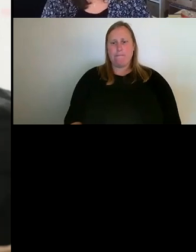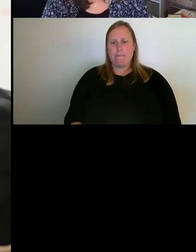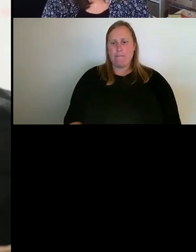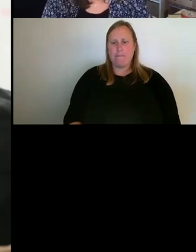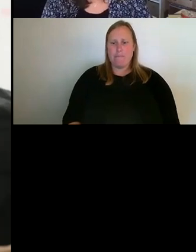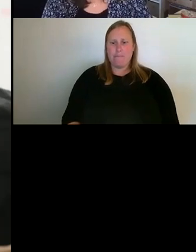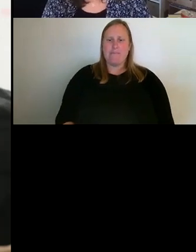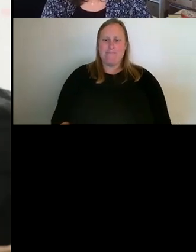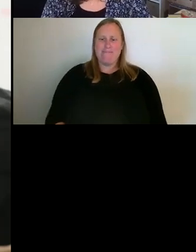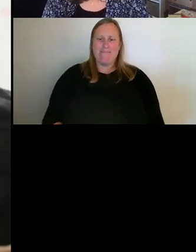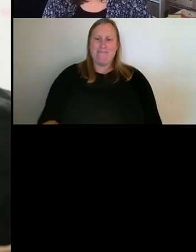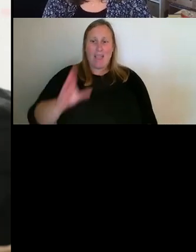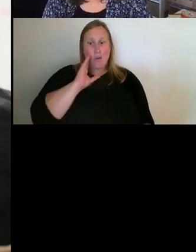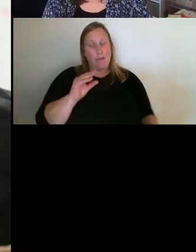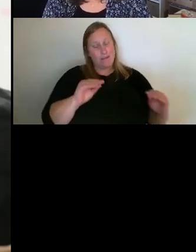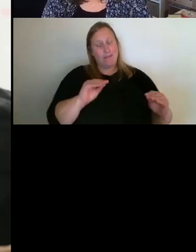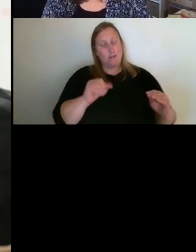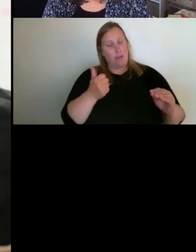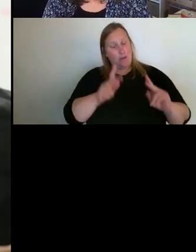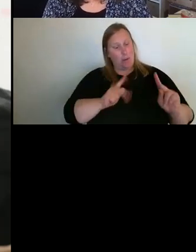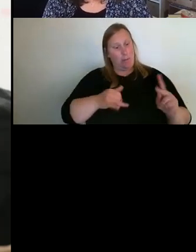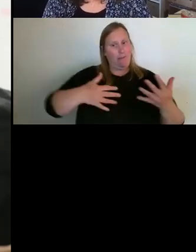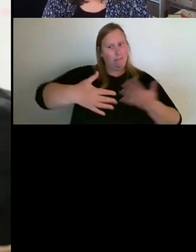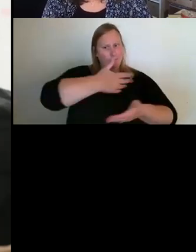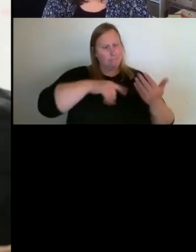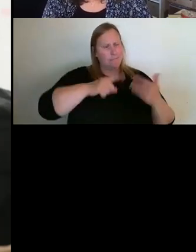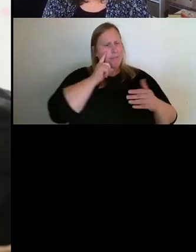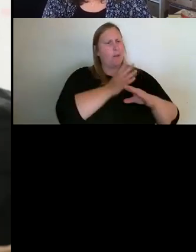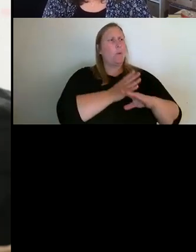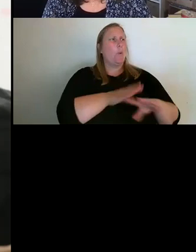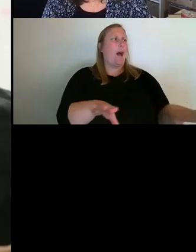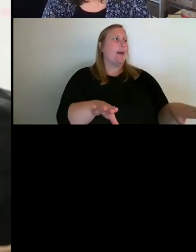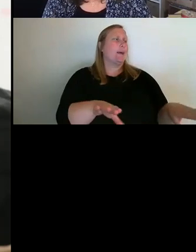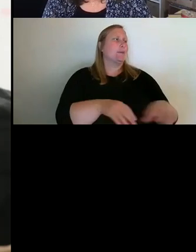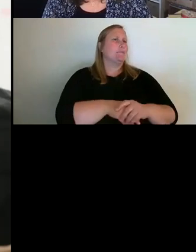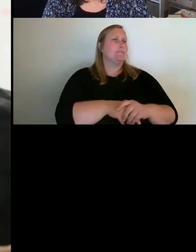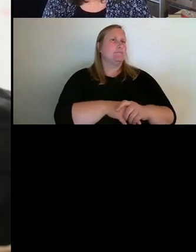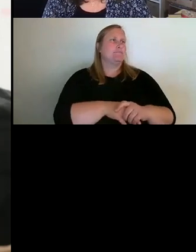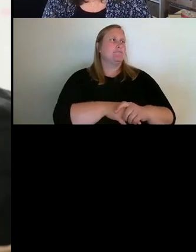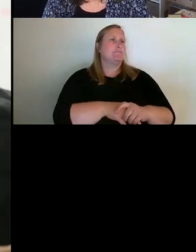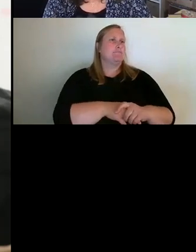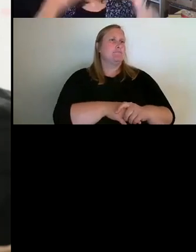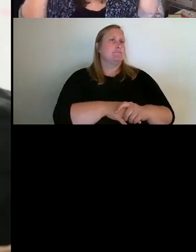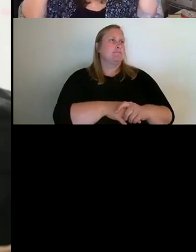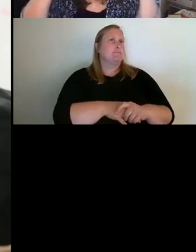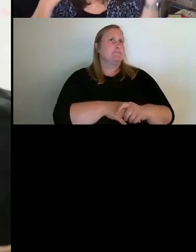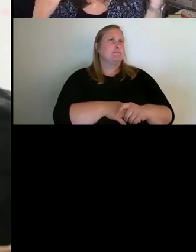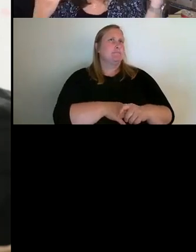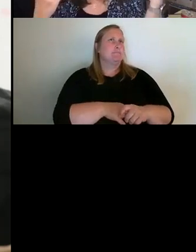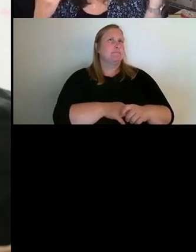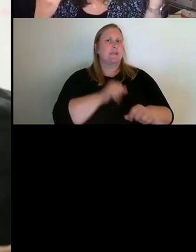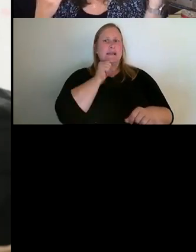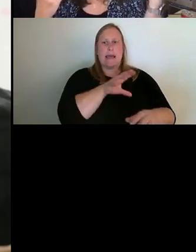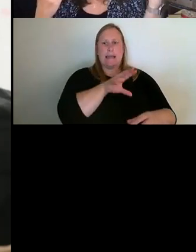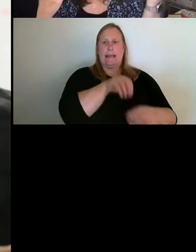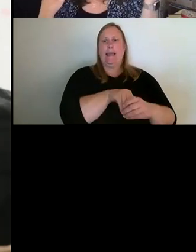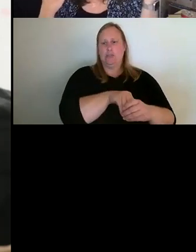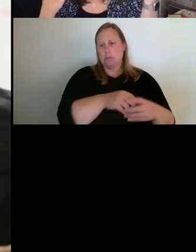I hang out with who think that quiet is not engaged.